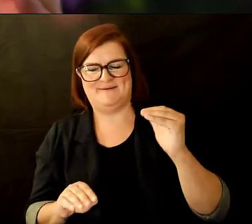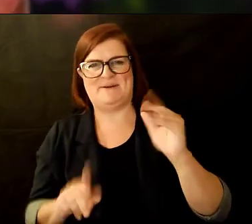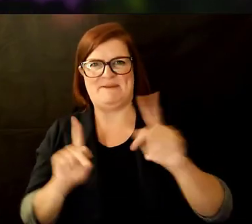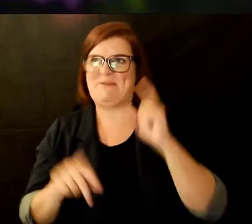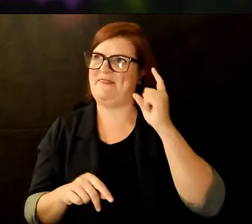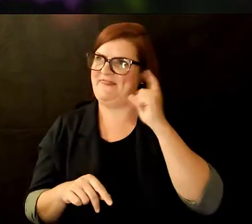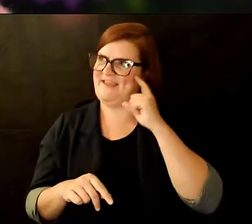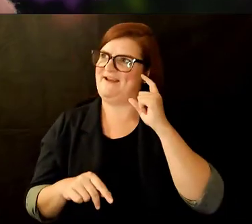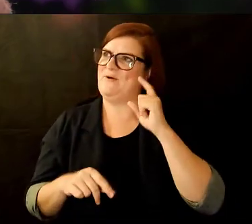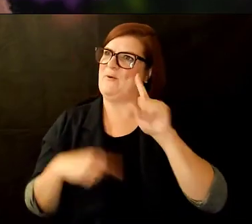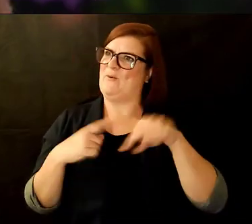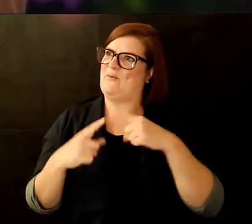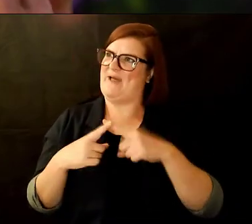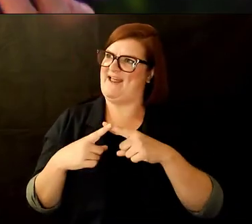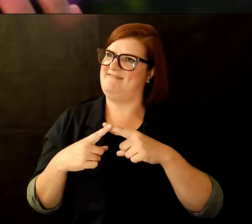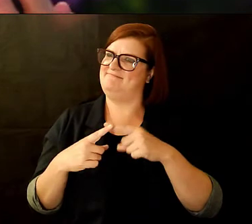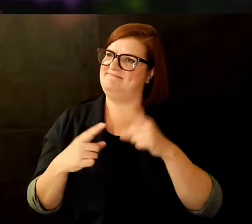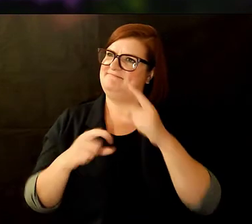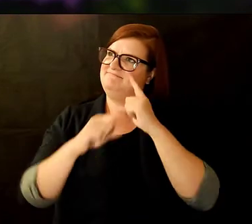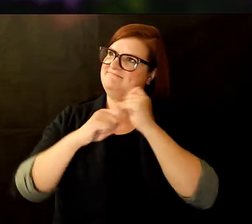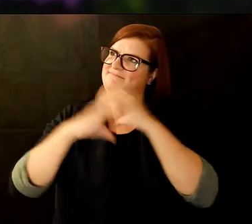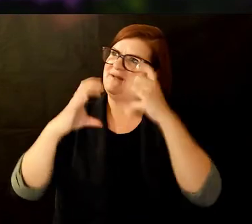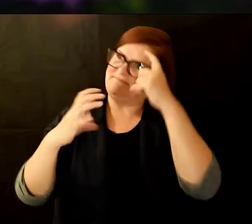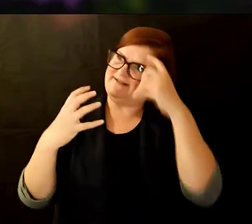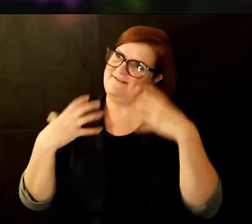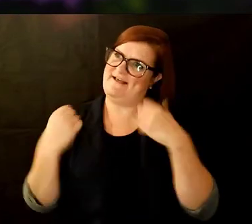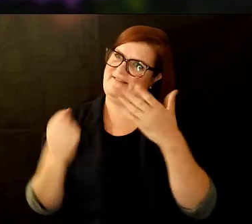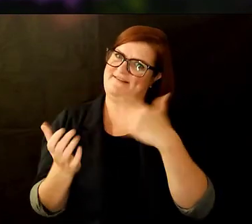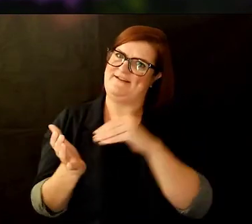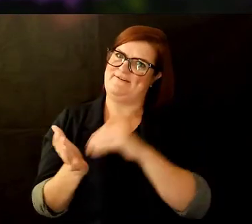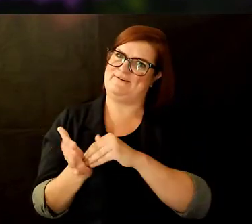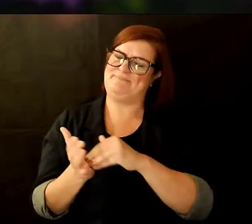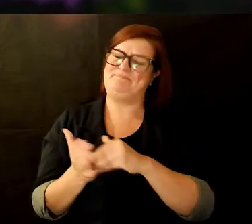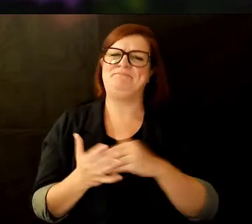So what has been happening to our brand, and what is the core of what we're doing?